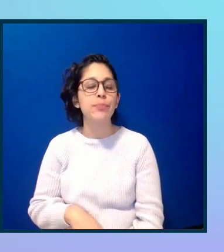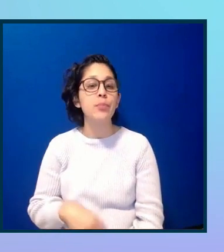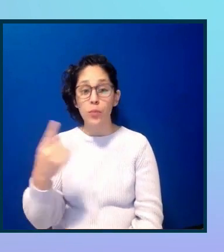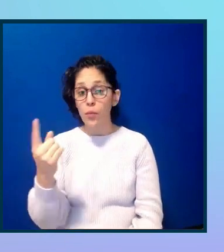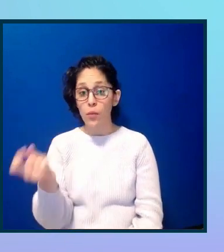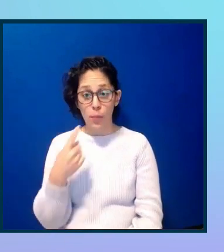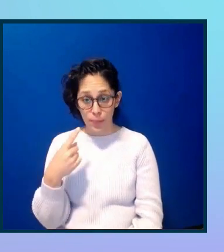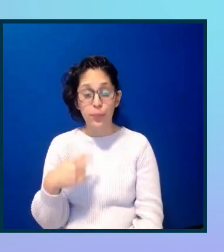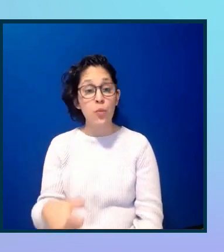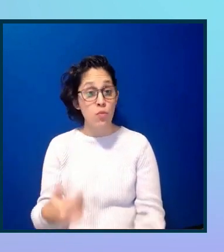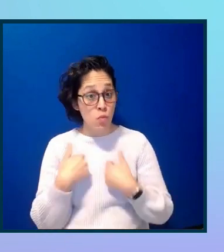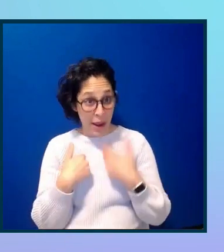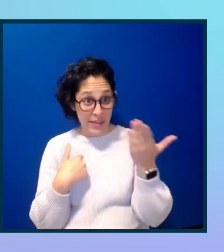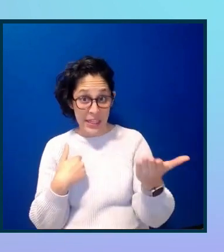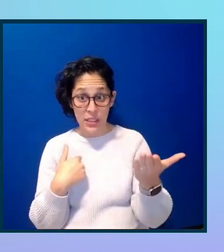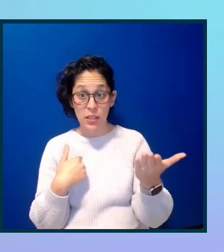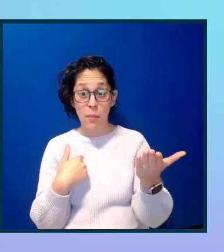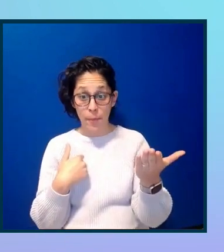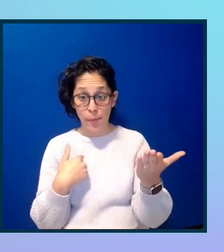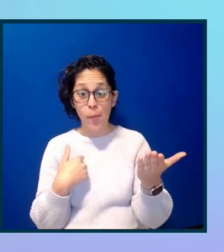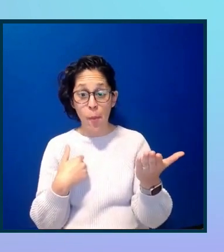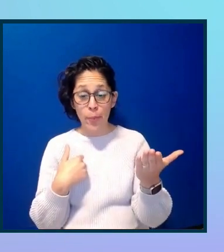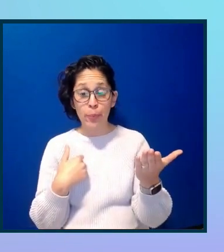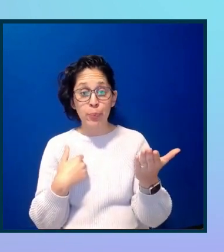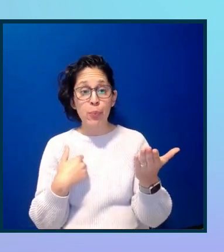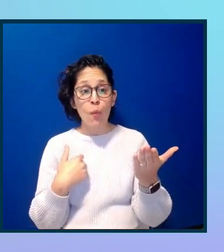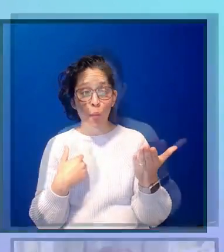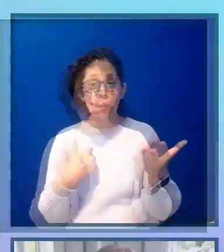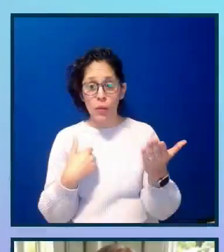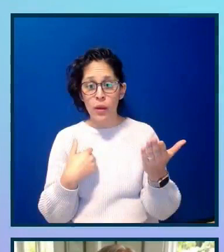is when you have this and you come in here and you're able to do something like this,